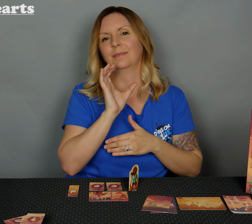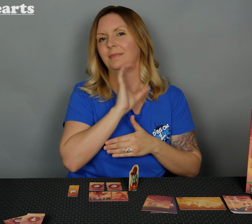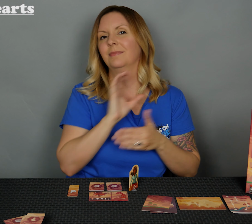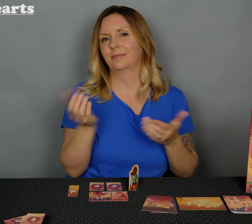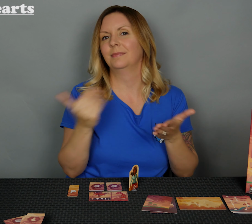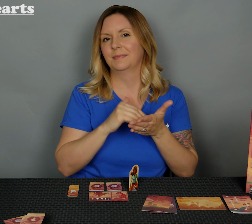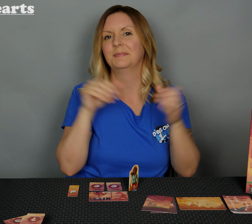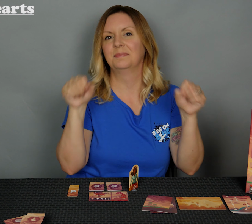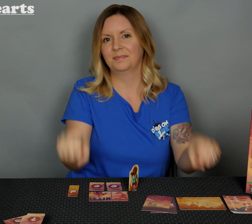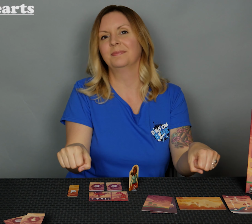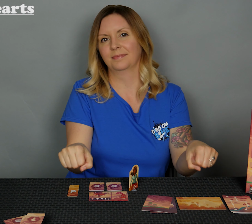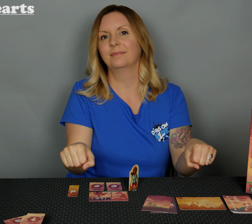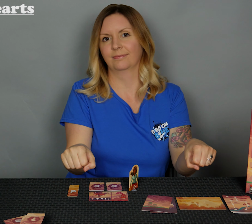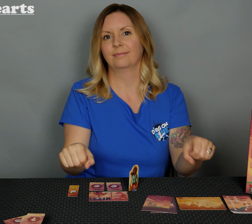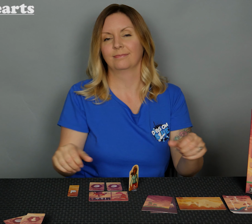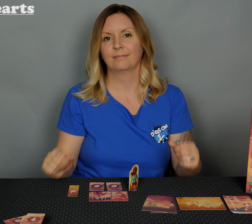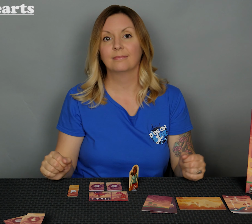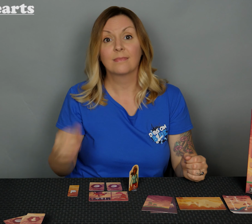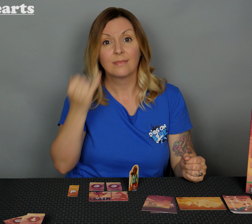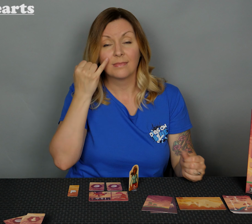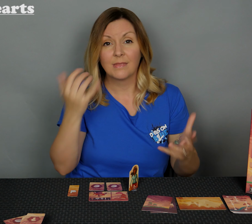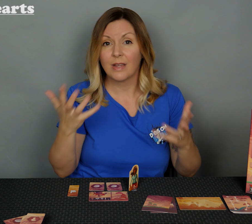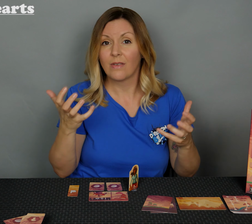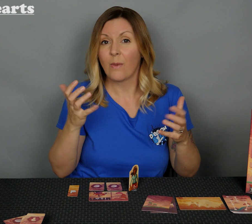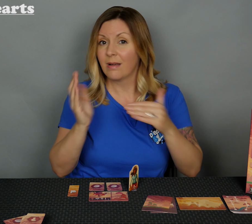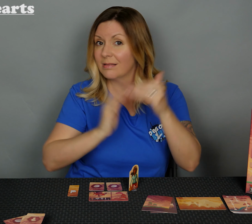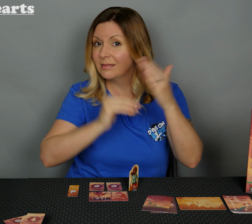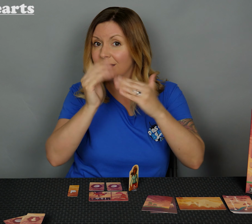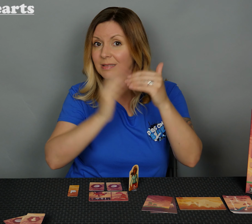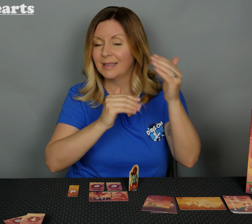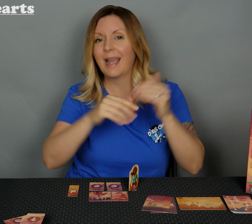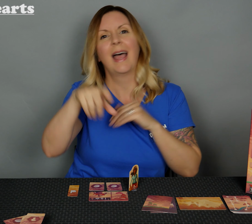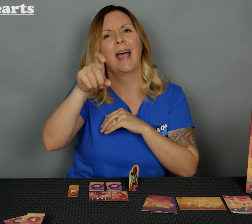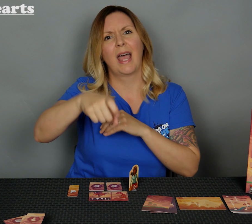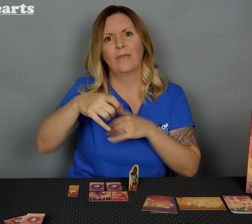buy another cafe.